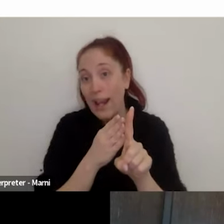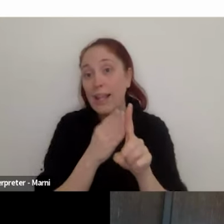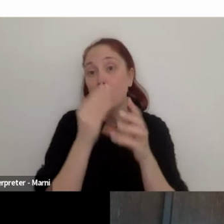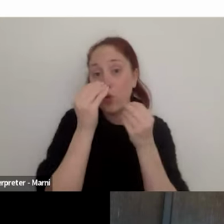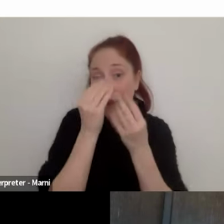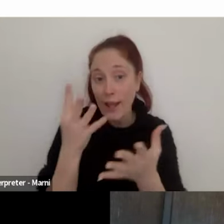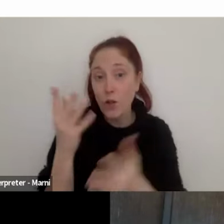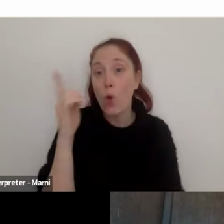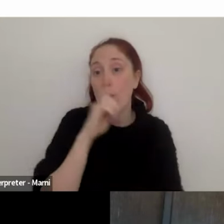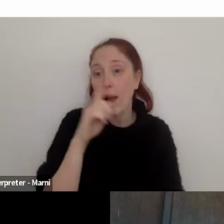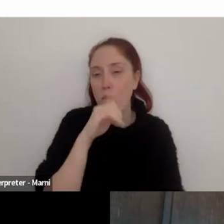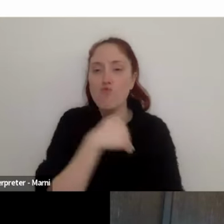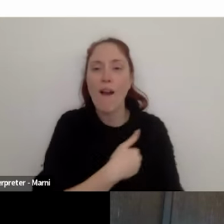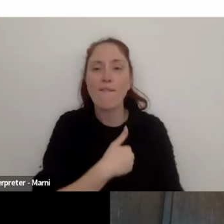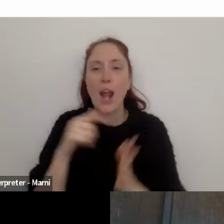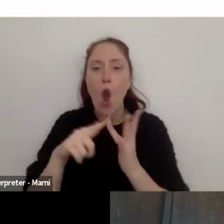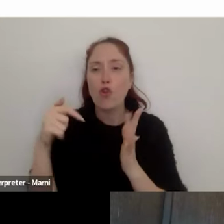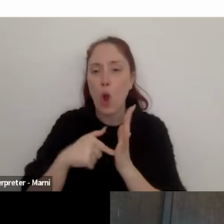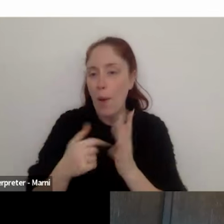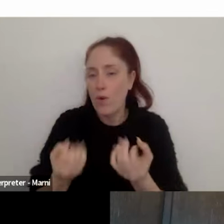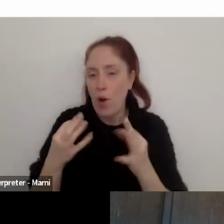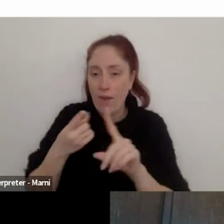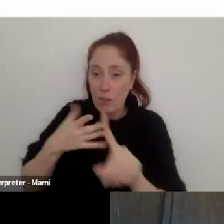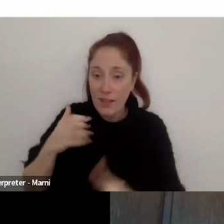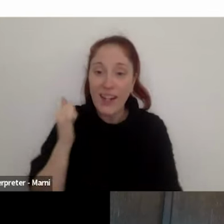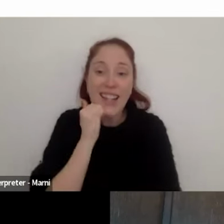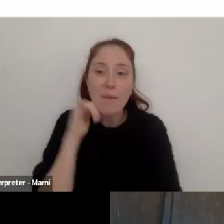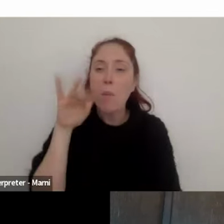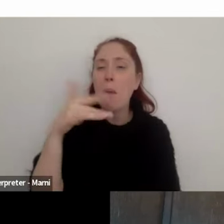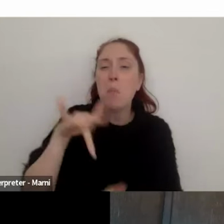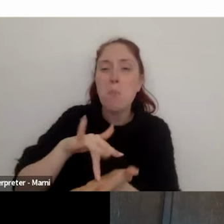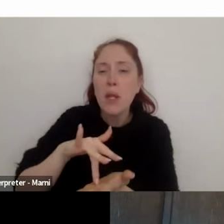October - not a particular date yet, but hopefully by mid October.